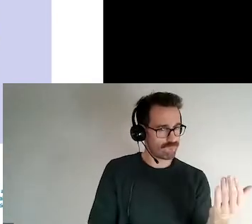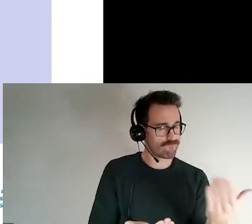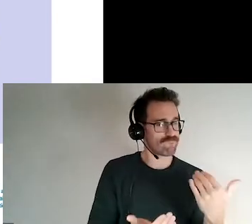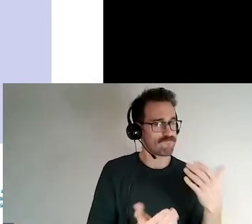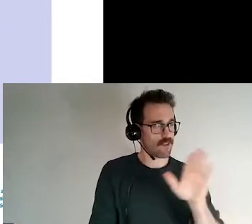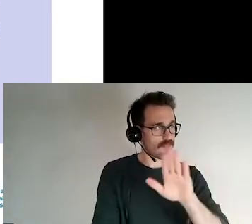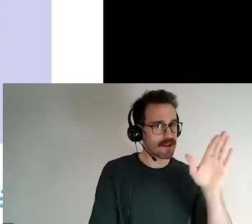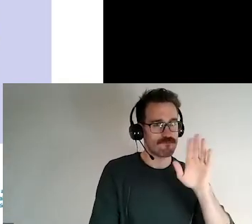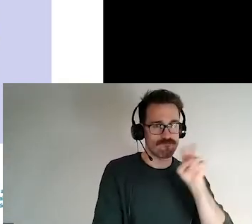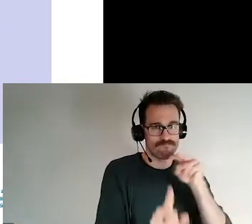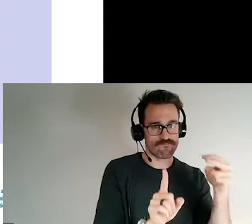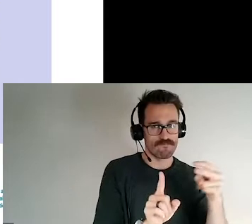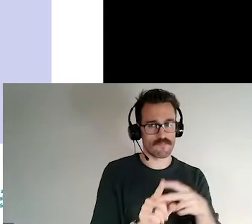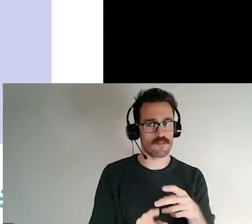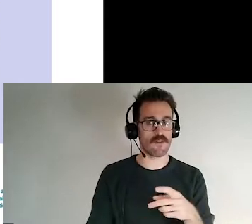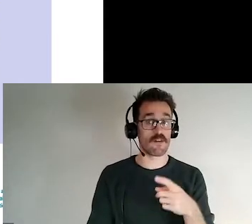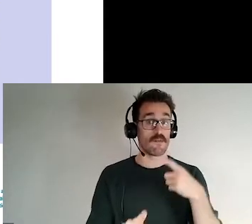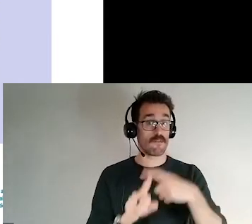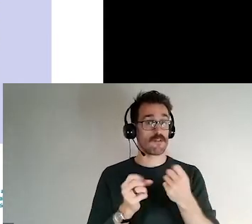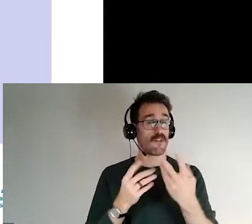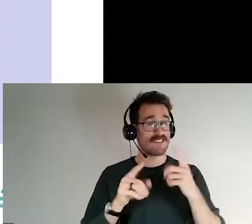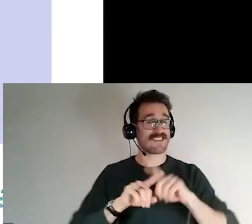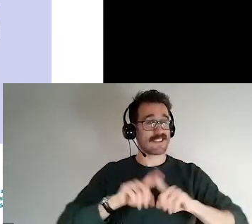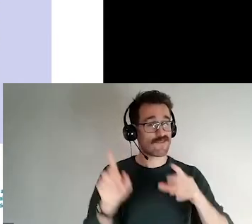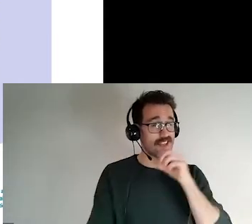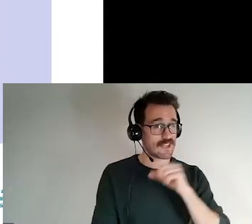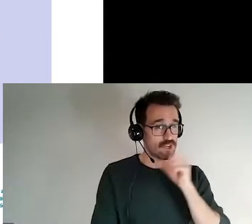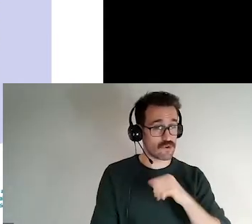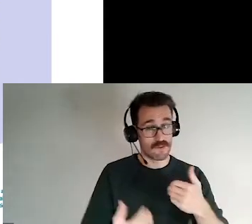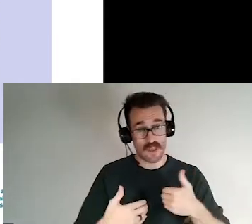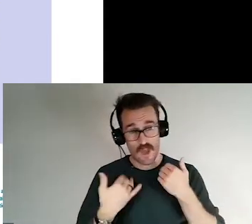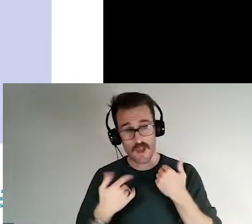which was really important to us to make sure we weren't omitting younger workers or older workers.